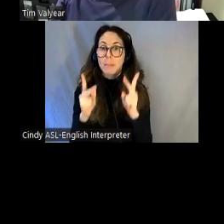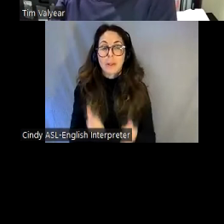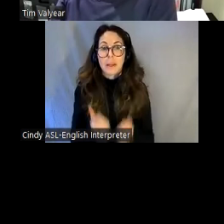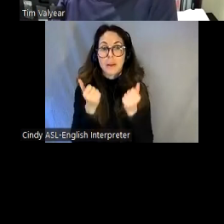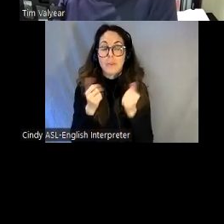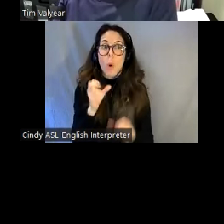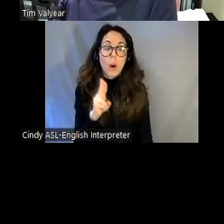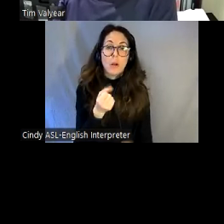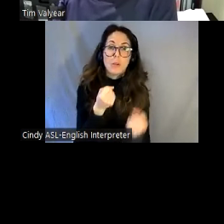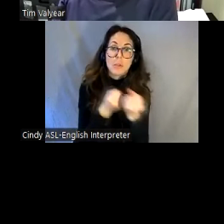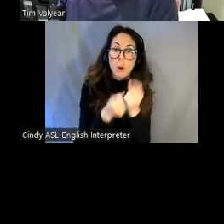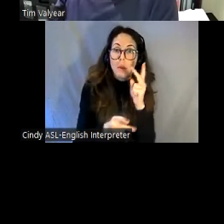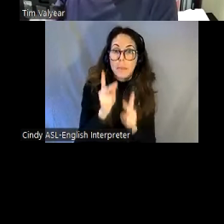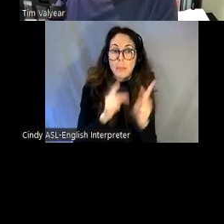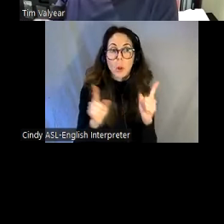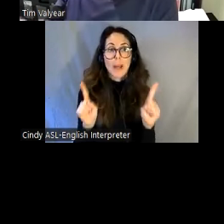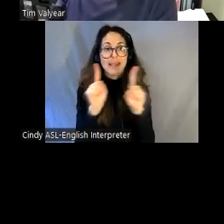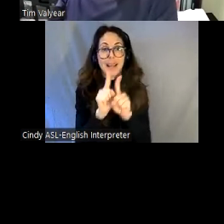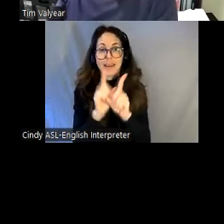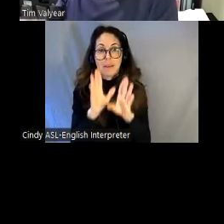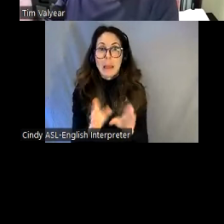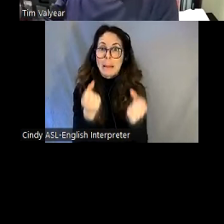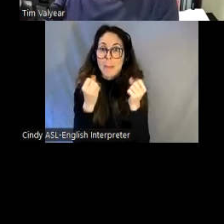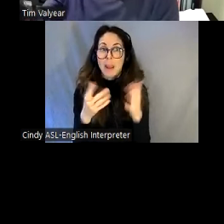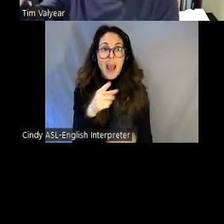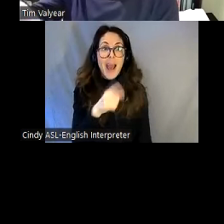they can be on doorknobs, phones, kitchen utensils. If